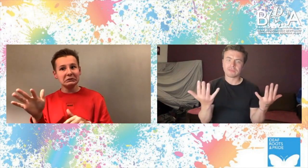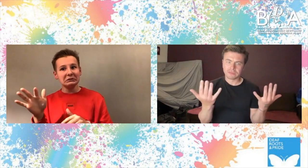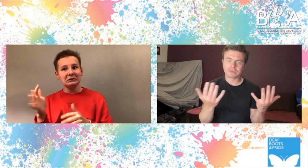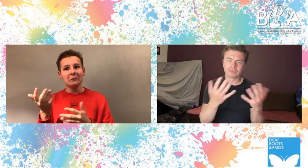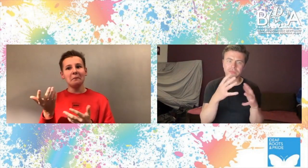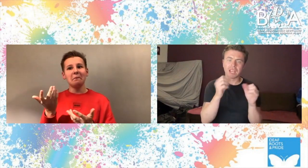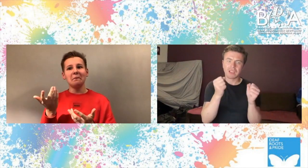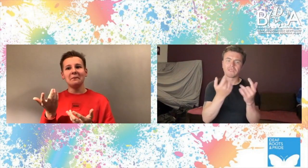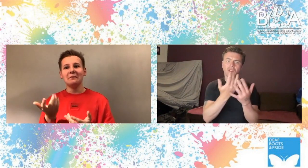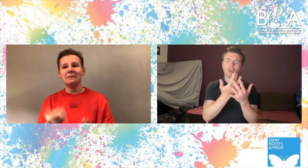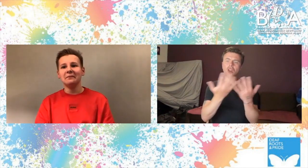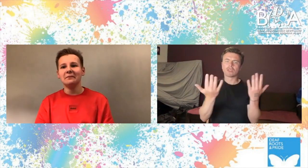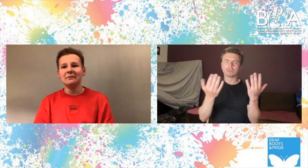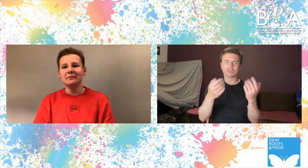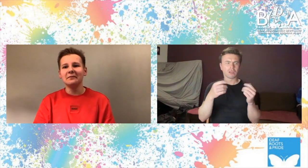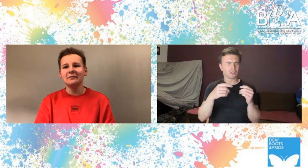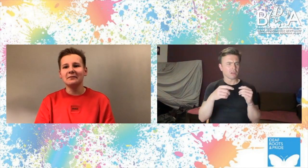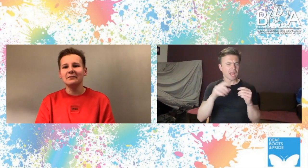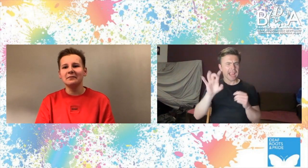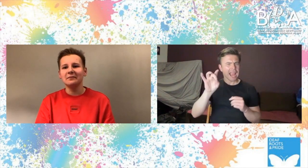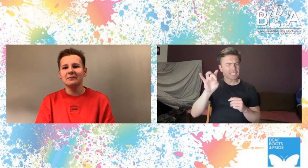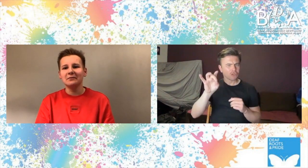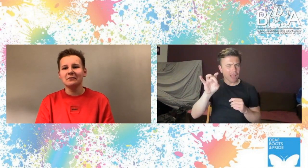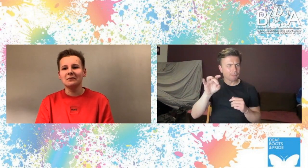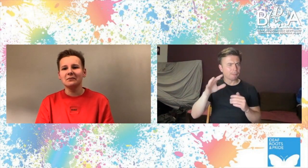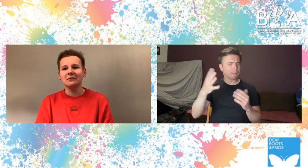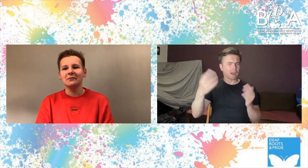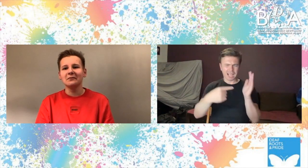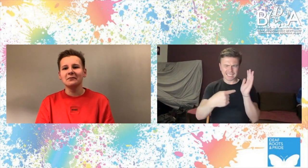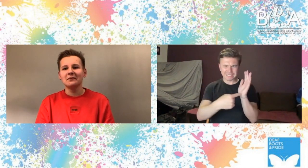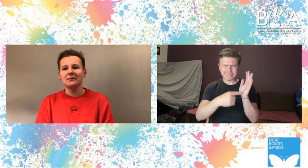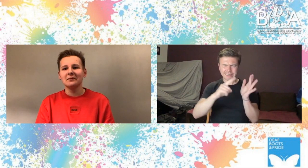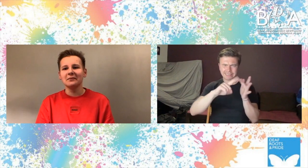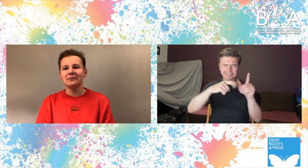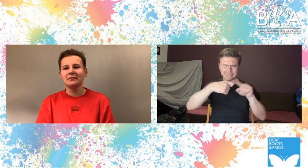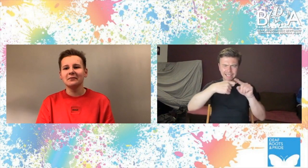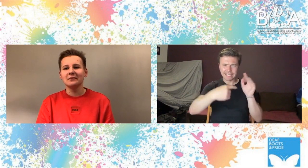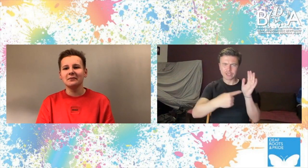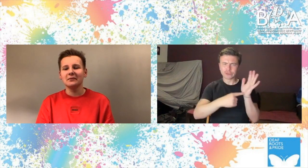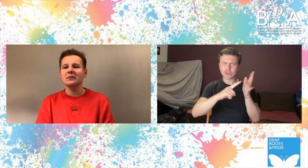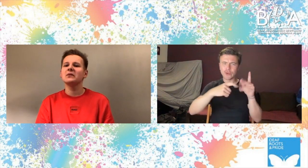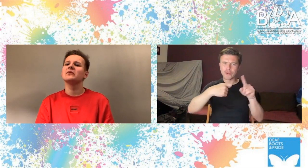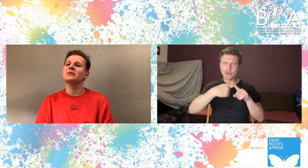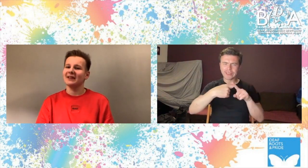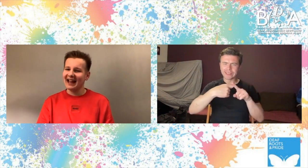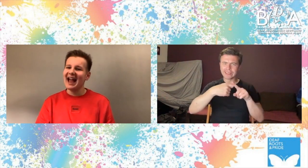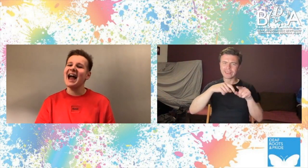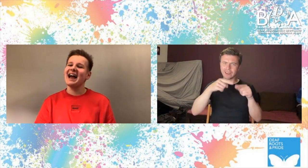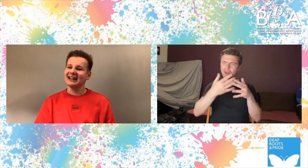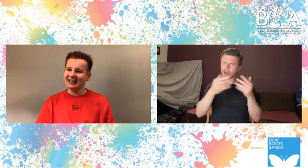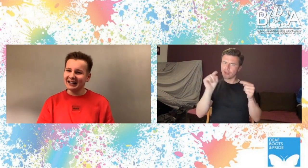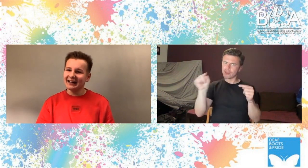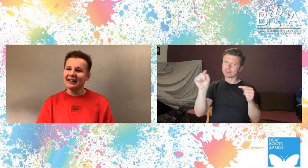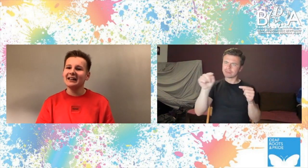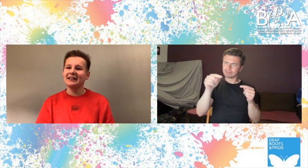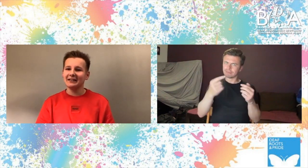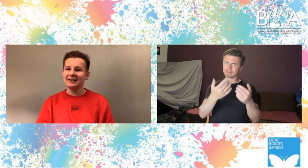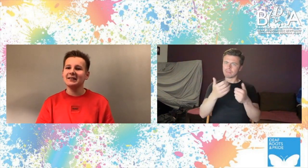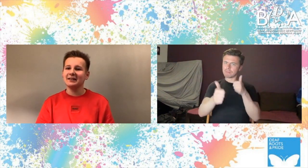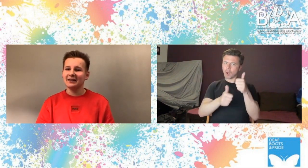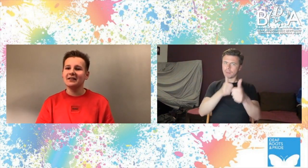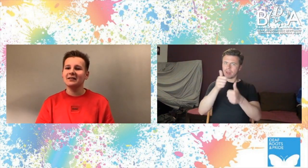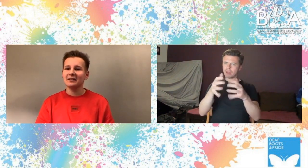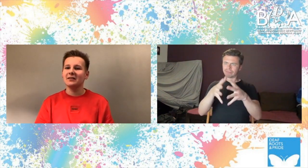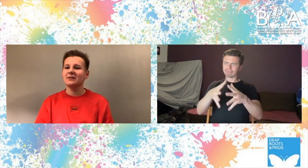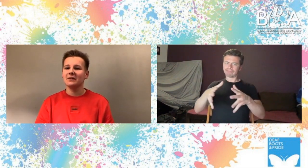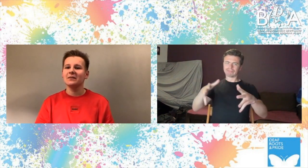Yes, there are a lot on Instagram and TikTok, lots on those platforms.